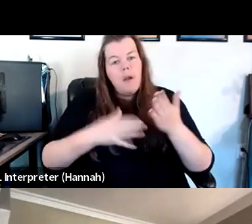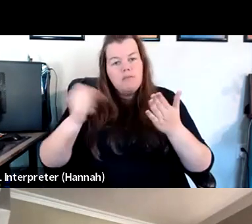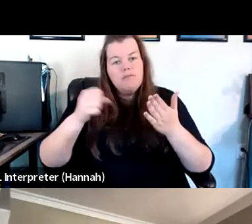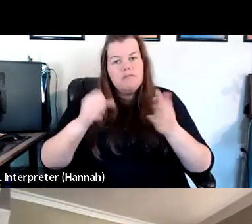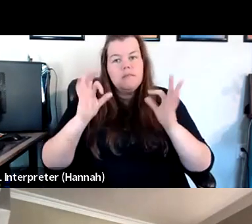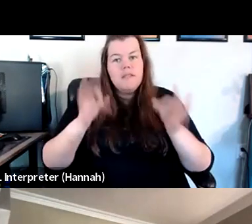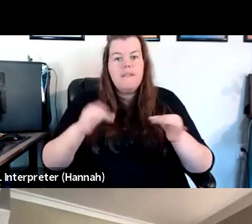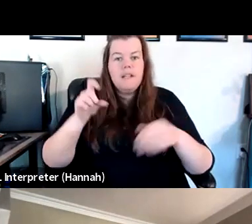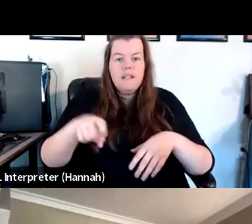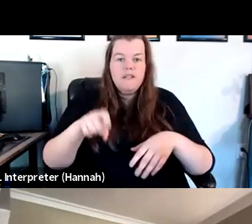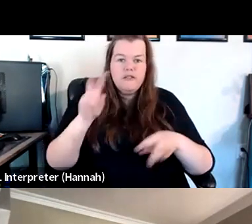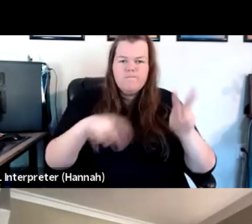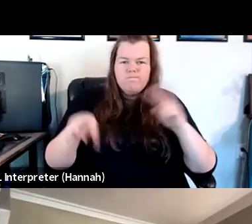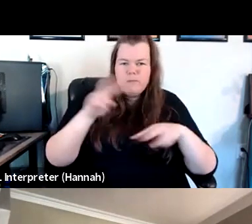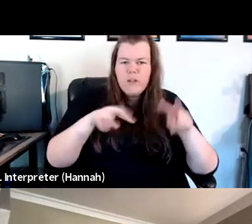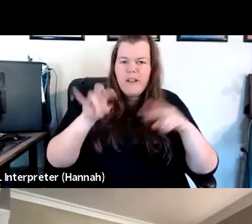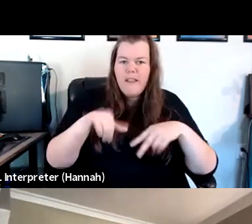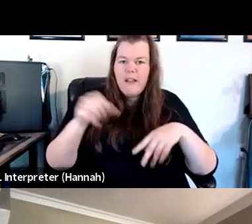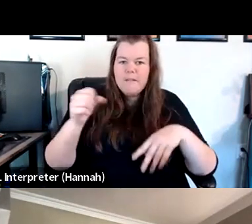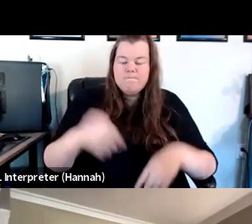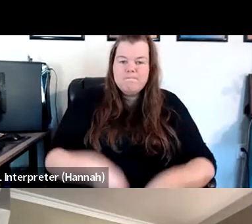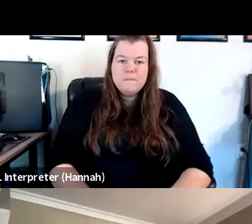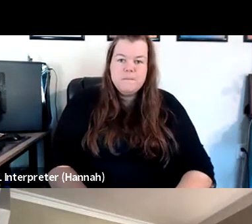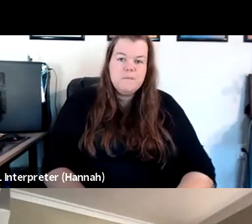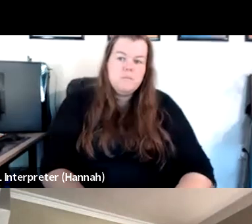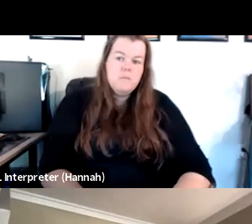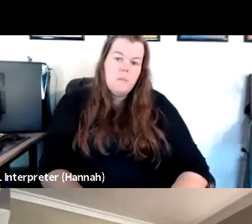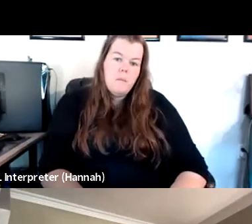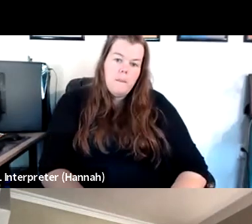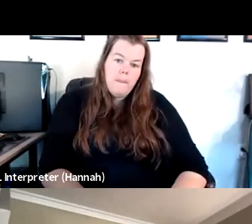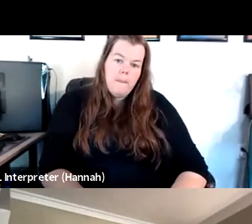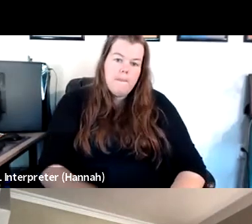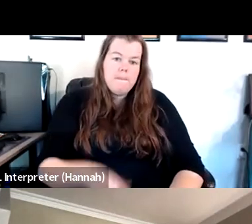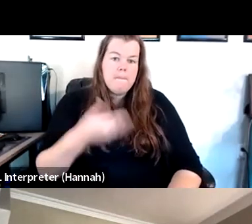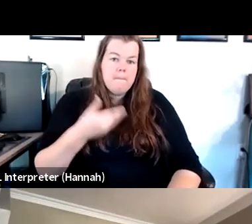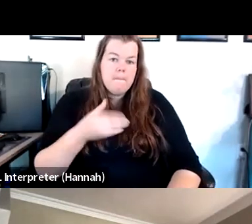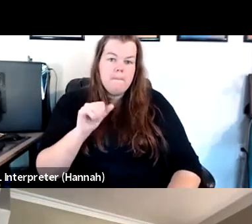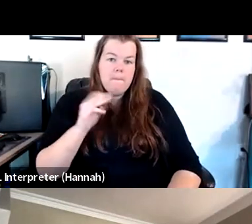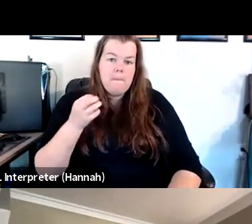going to be necessary long term yeah yeah I think if we're definitely looking at benchmarks right